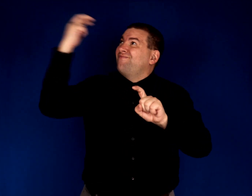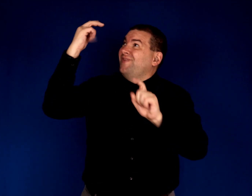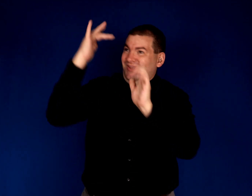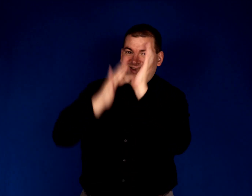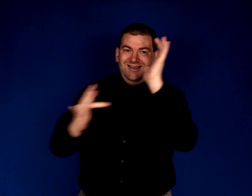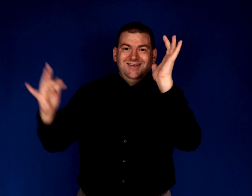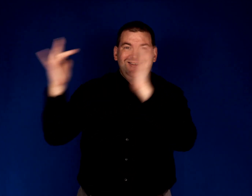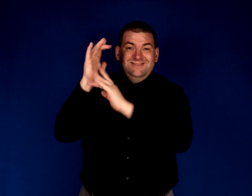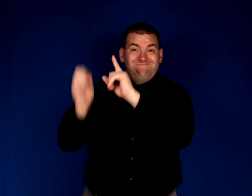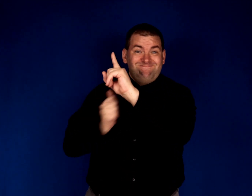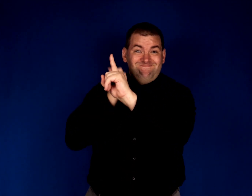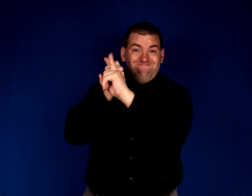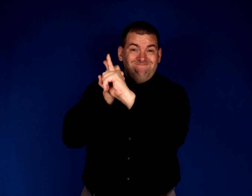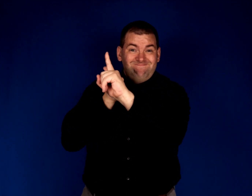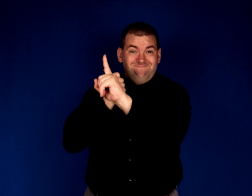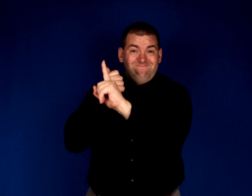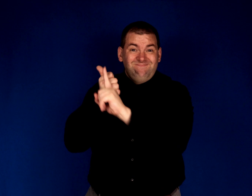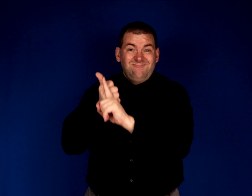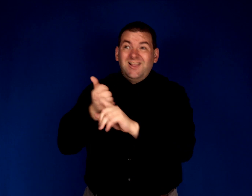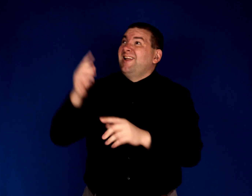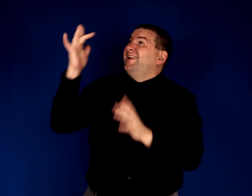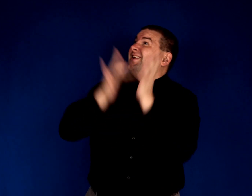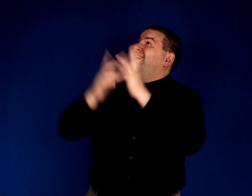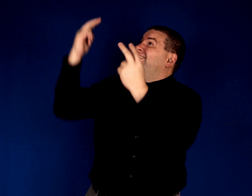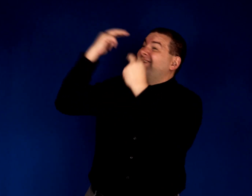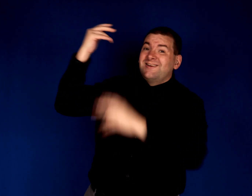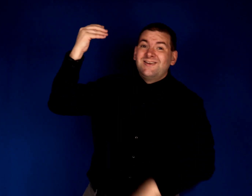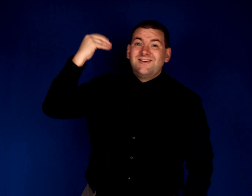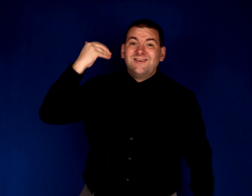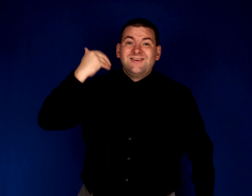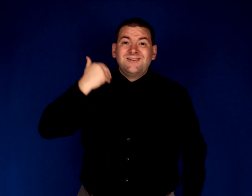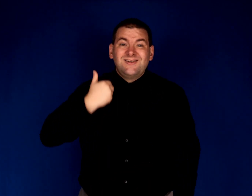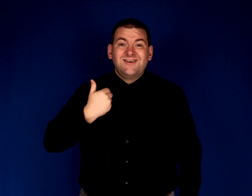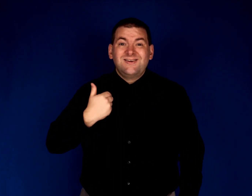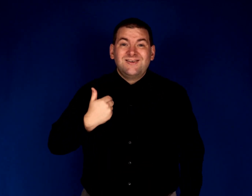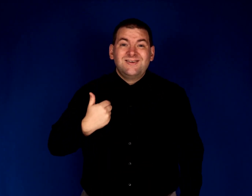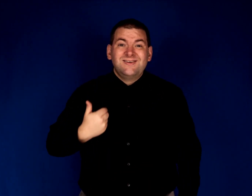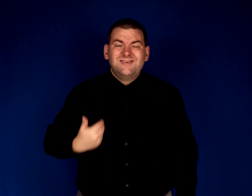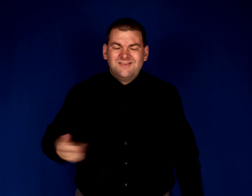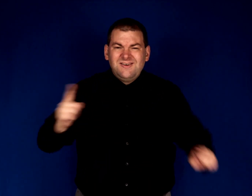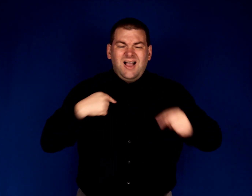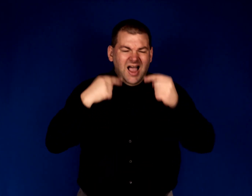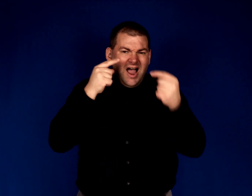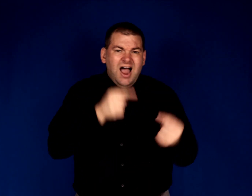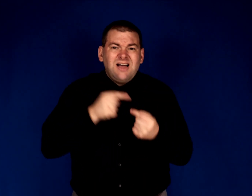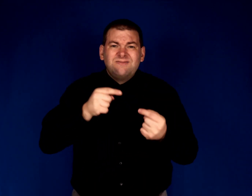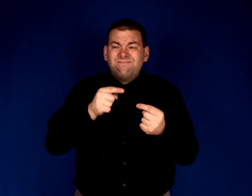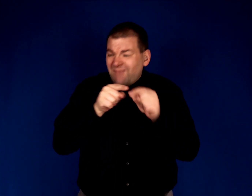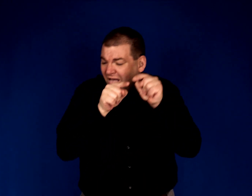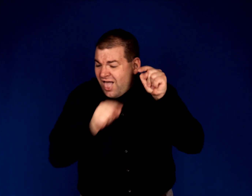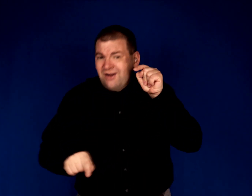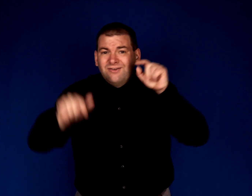was watching me He saw me when I was dyin’